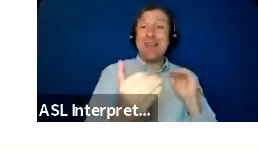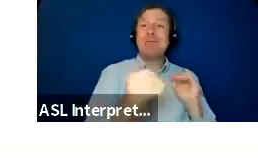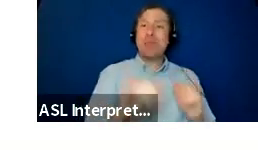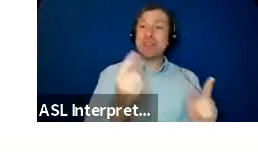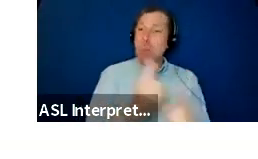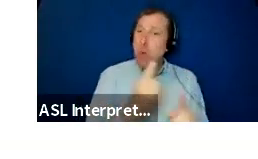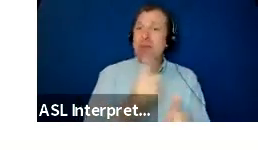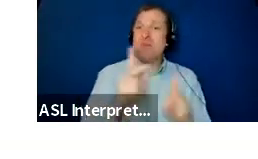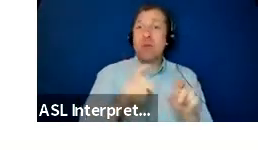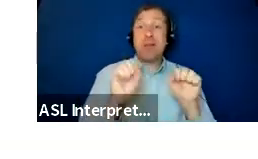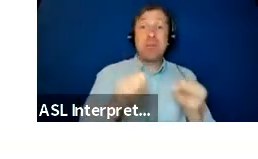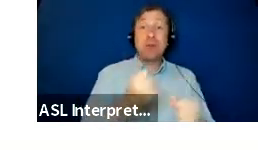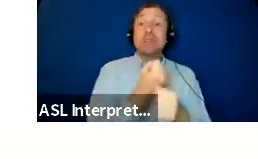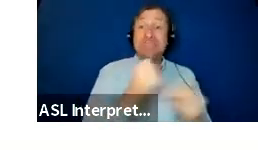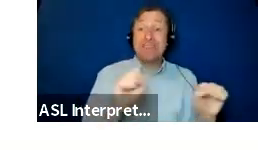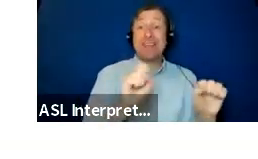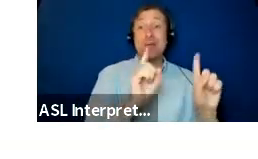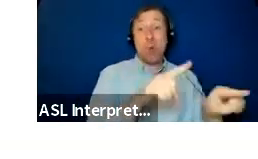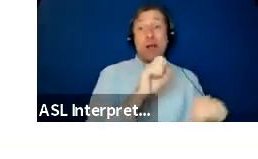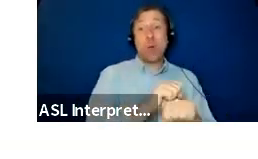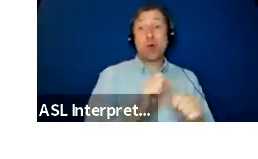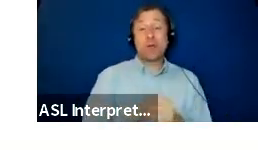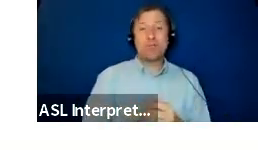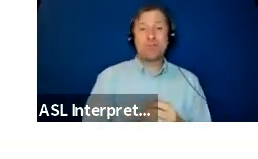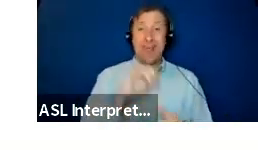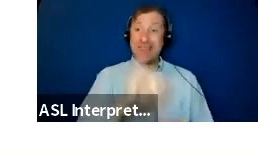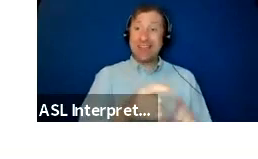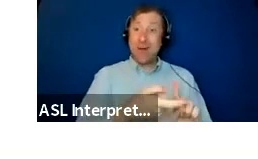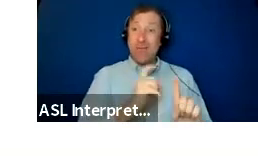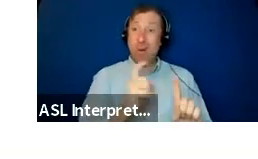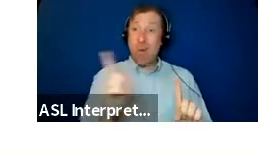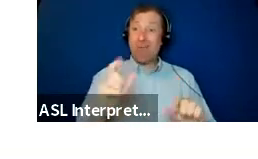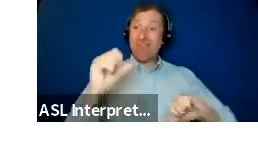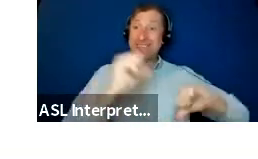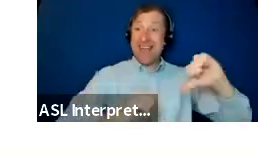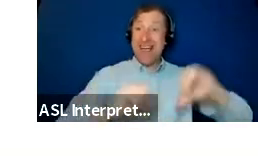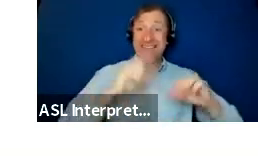to be able to return to work. And that is a science-based decision. This is not a political decision.